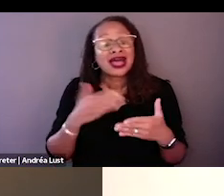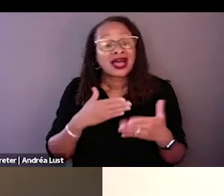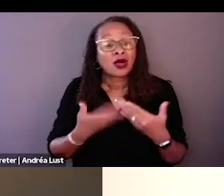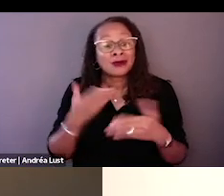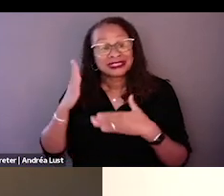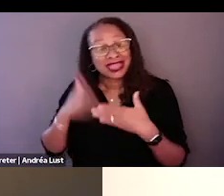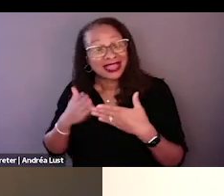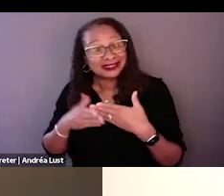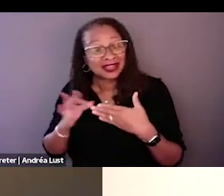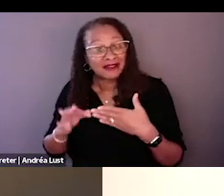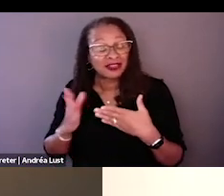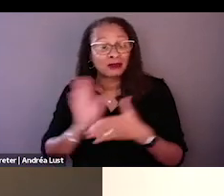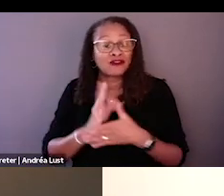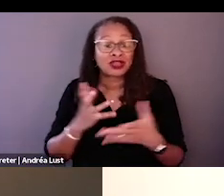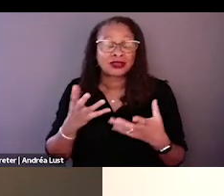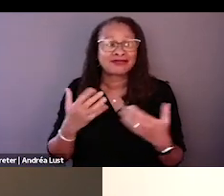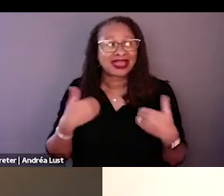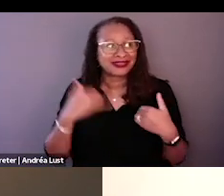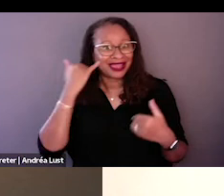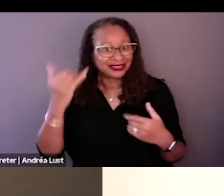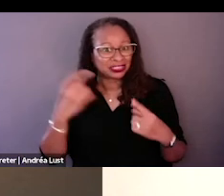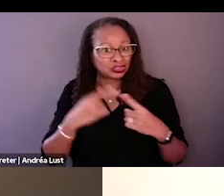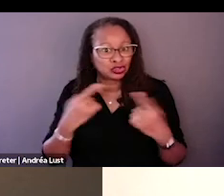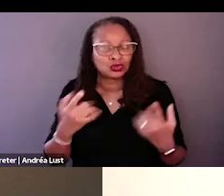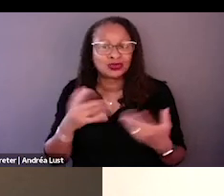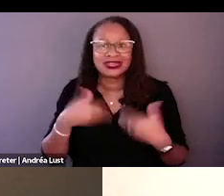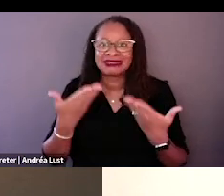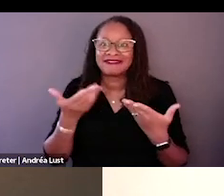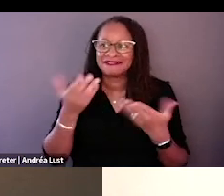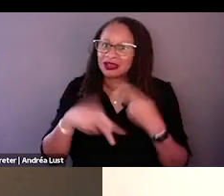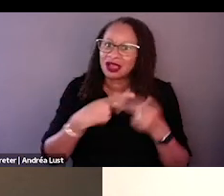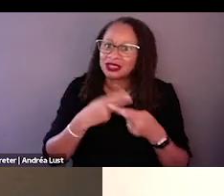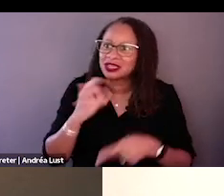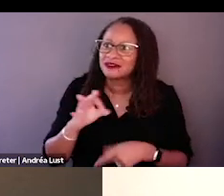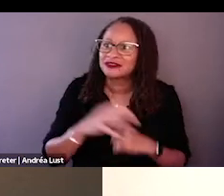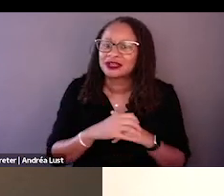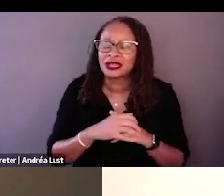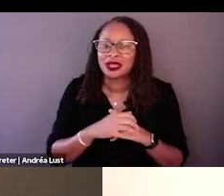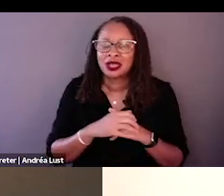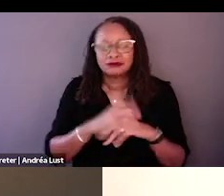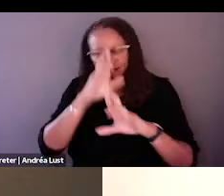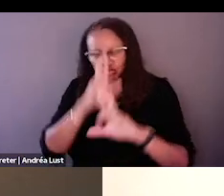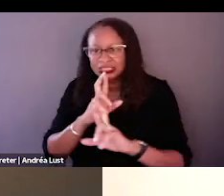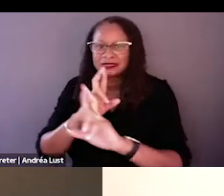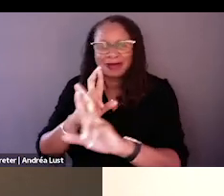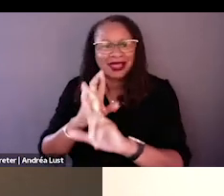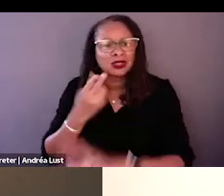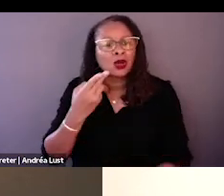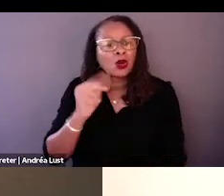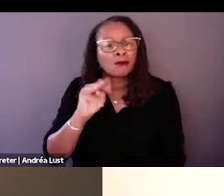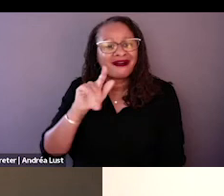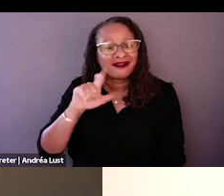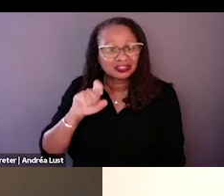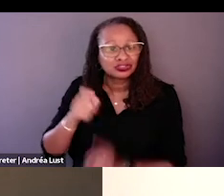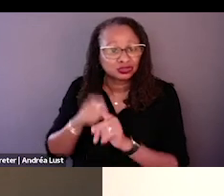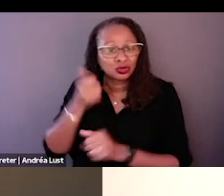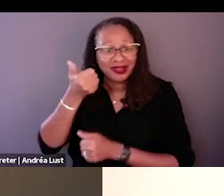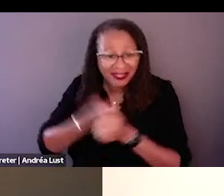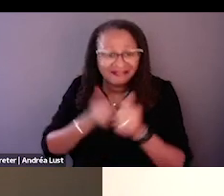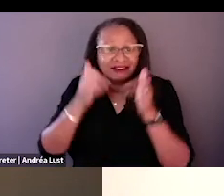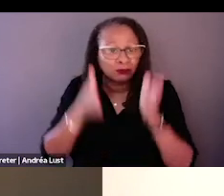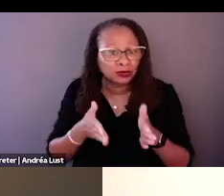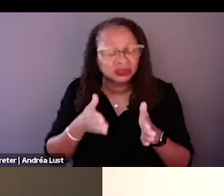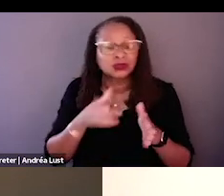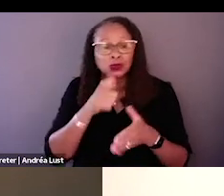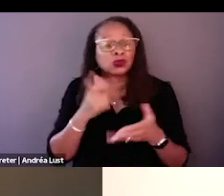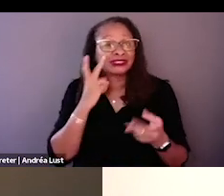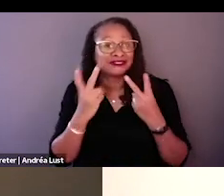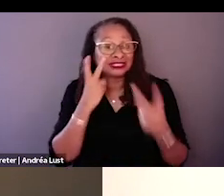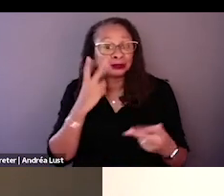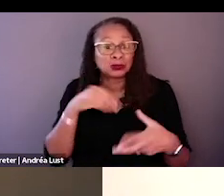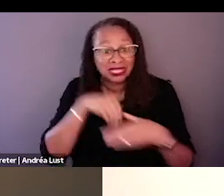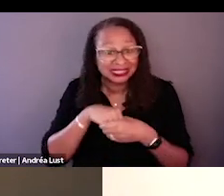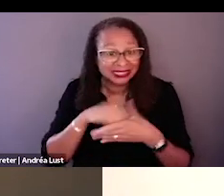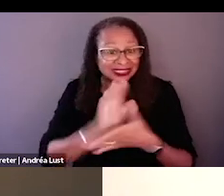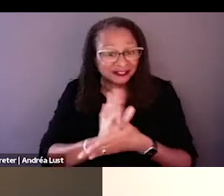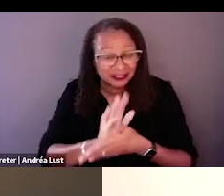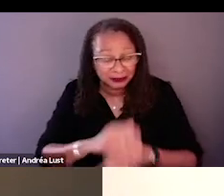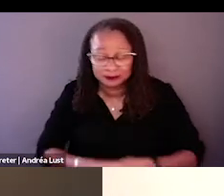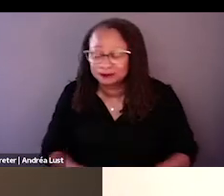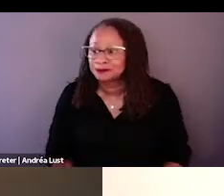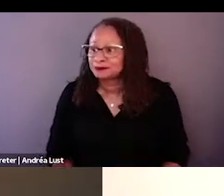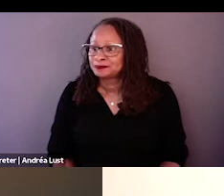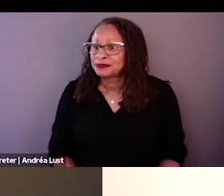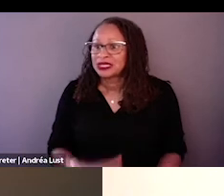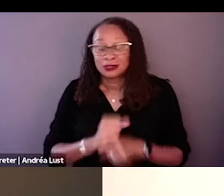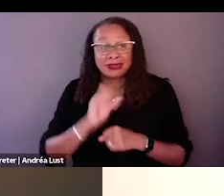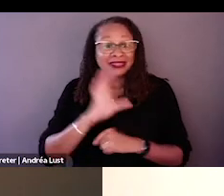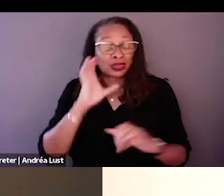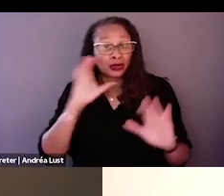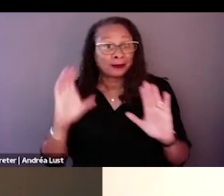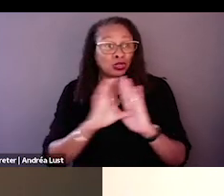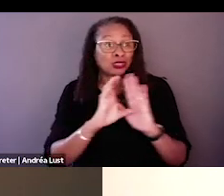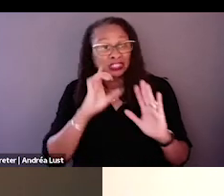There are scenes in the movie we are told about anti-Semitic acts that preceded the actual murder by